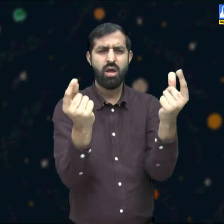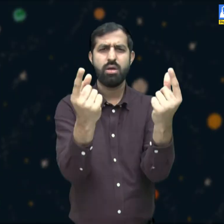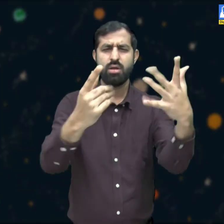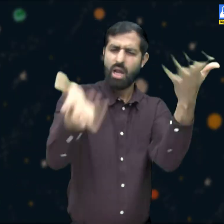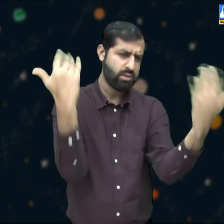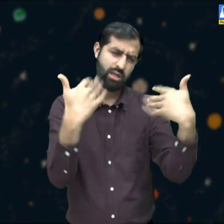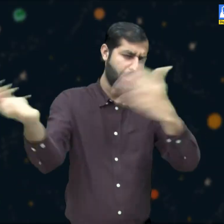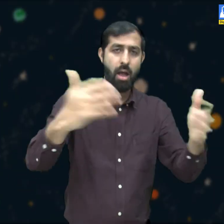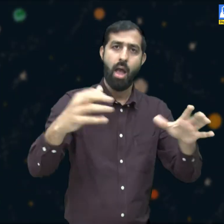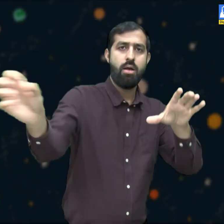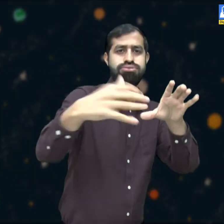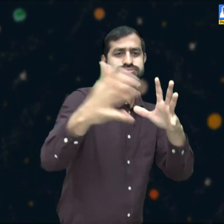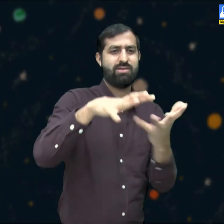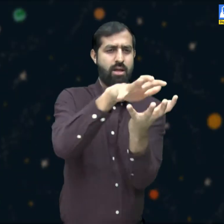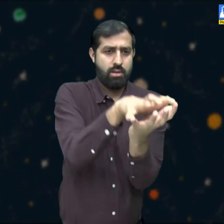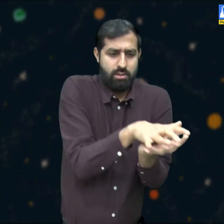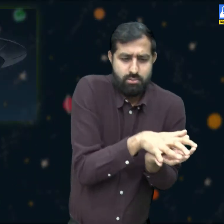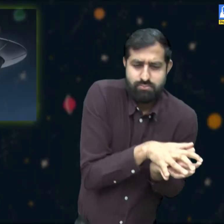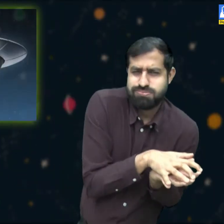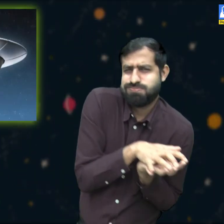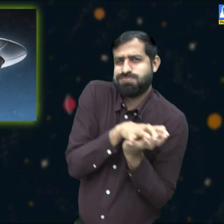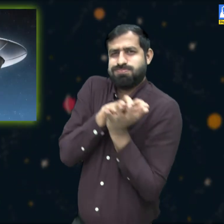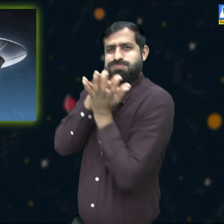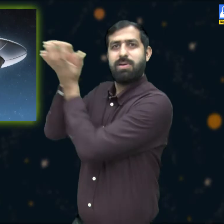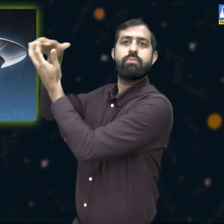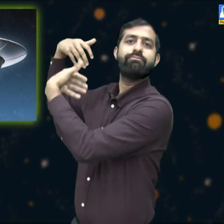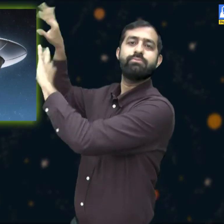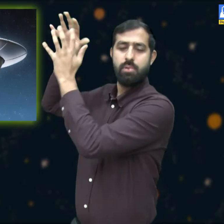He ordered everyone to leave immediately and return to mars.